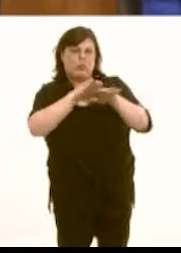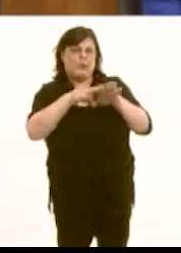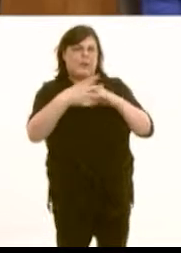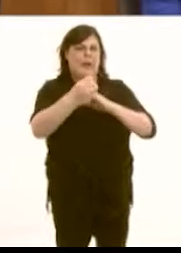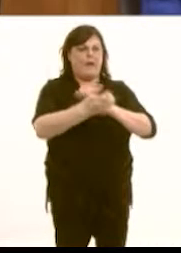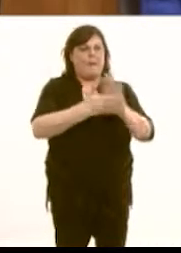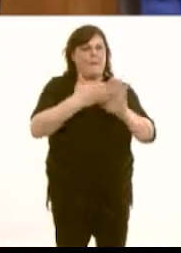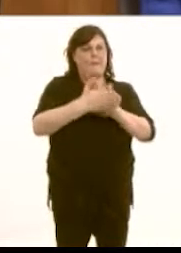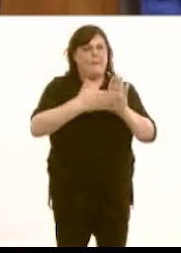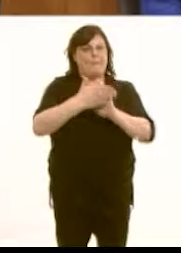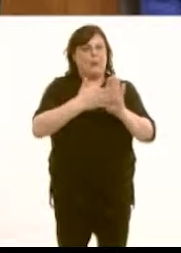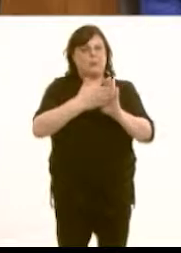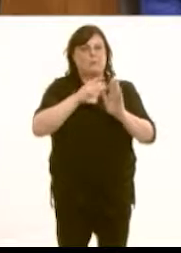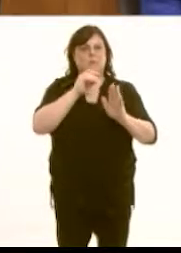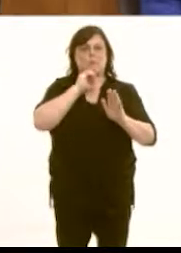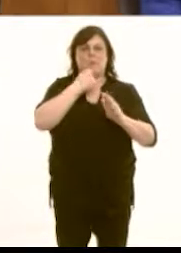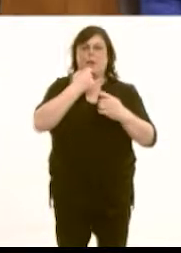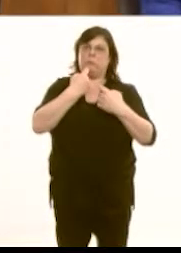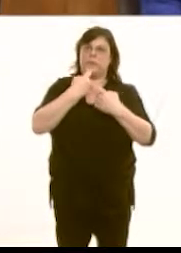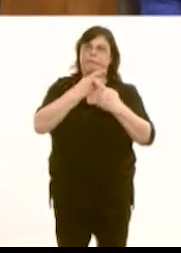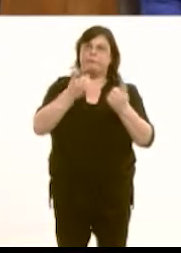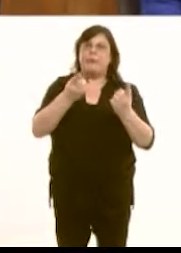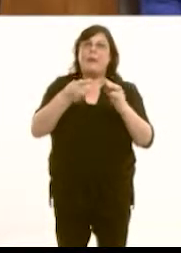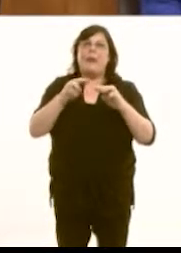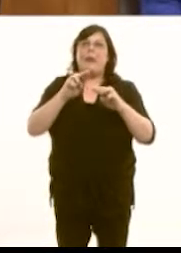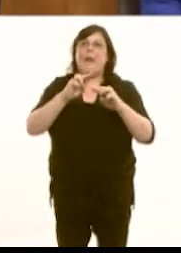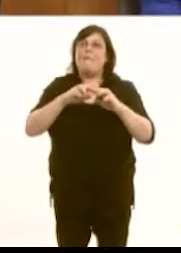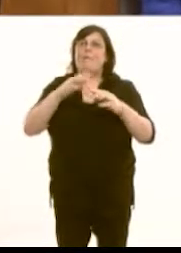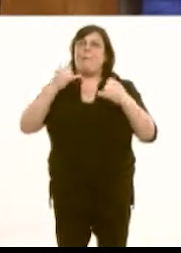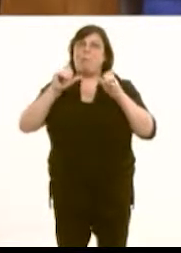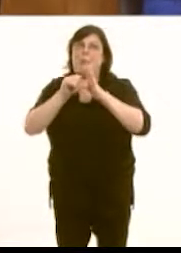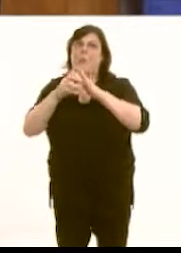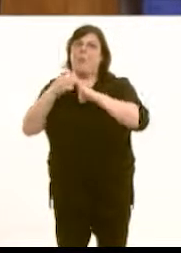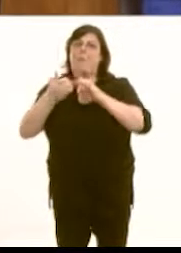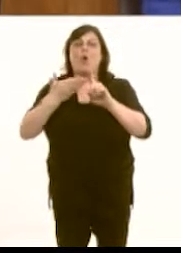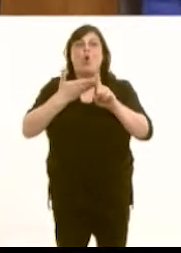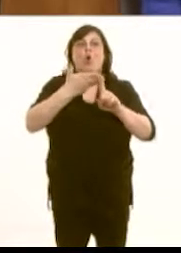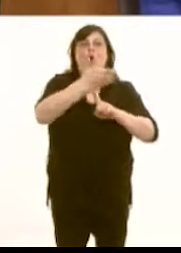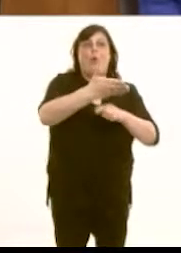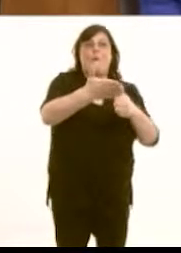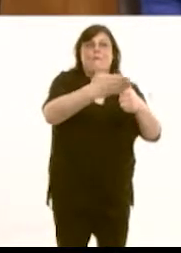that we have, which says, ëGo first of all to the pharmacy, and then GP practice nurse,